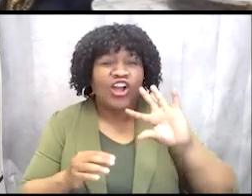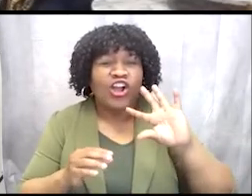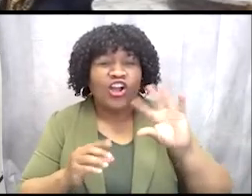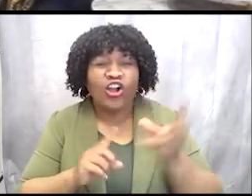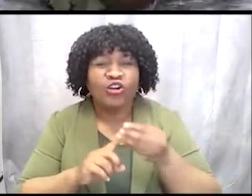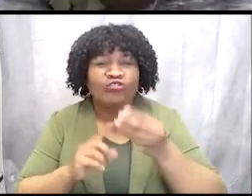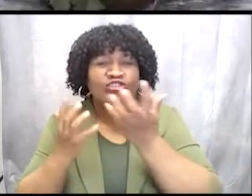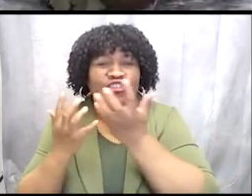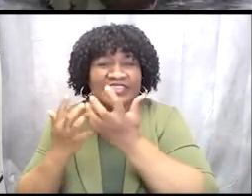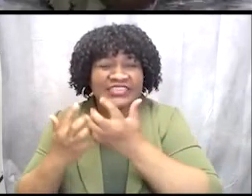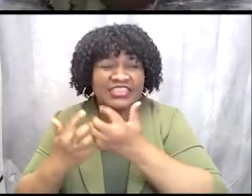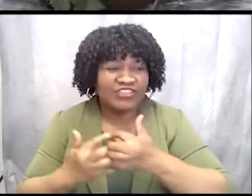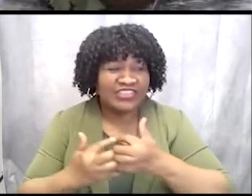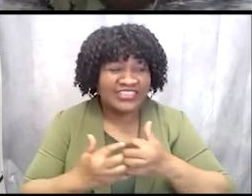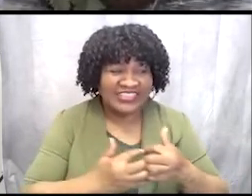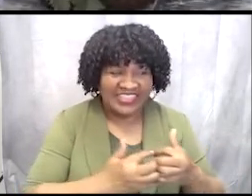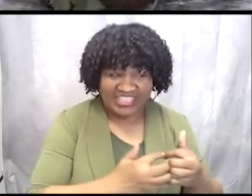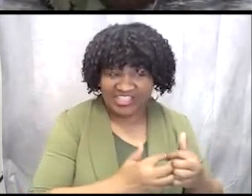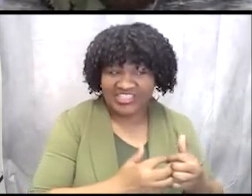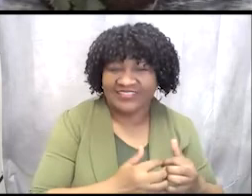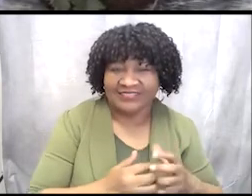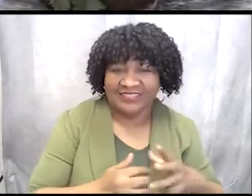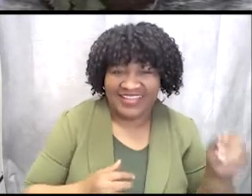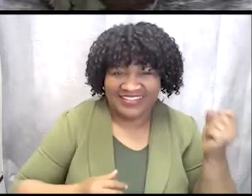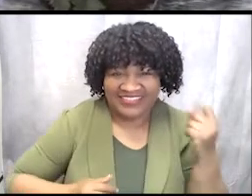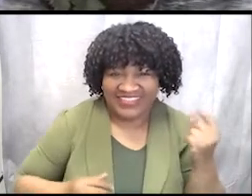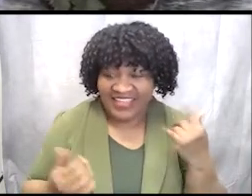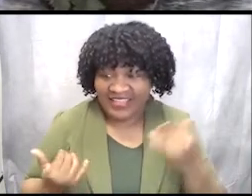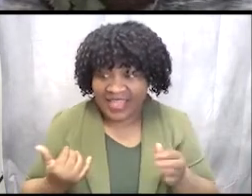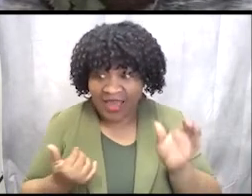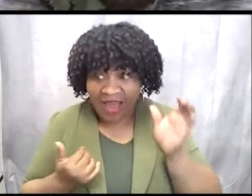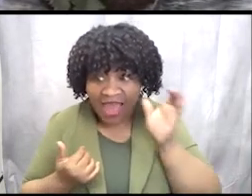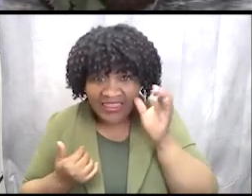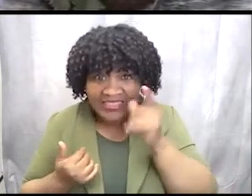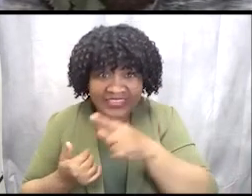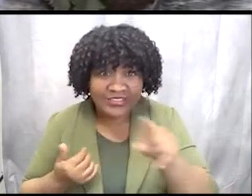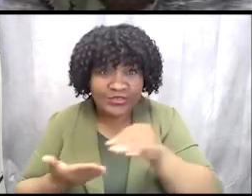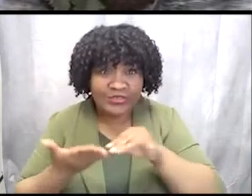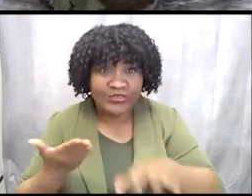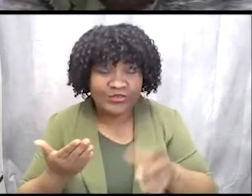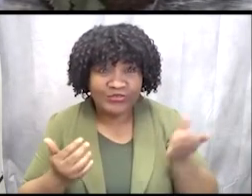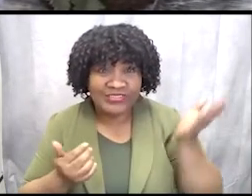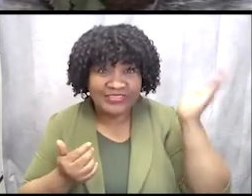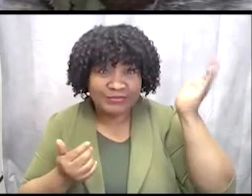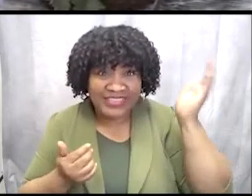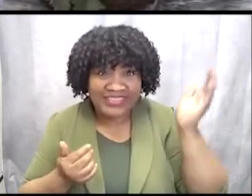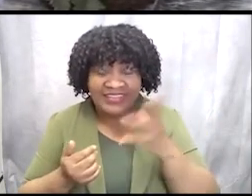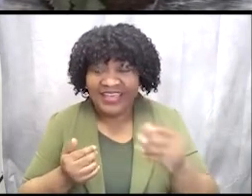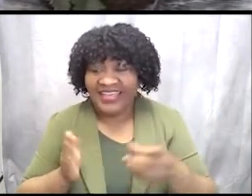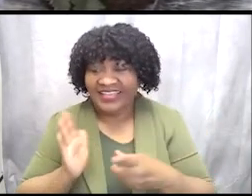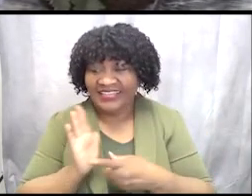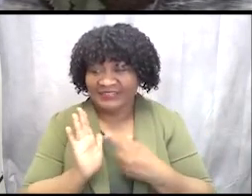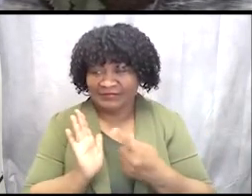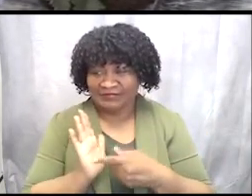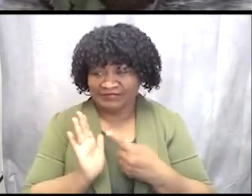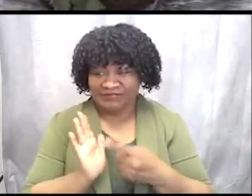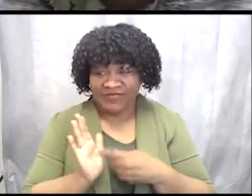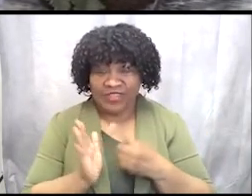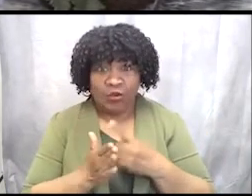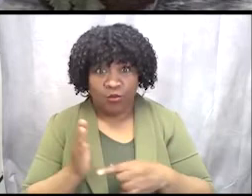And understanding and then when I listen to the student speak, and essentially what she was saying